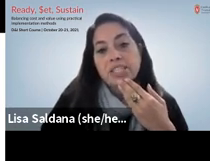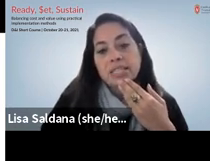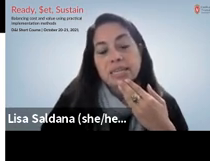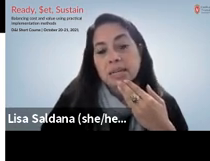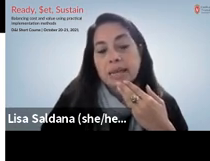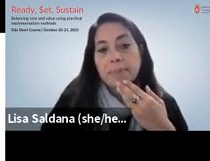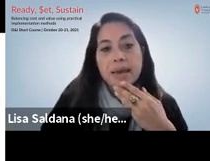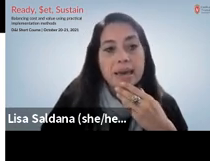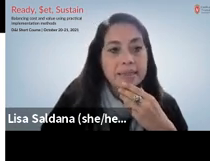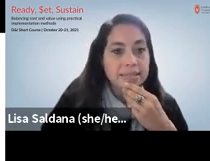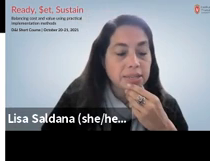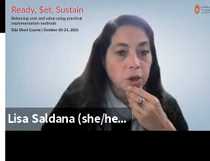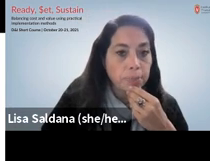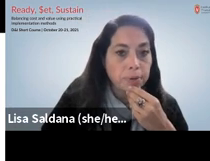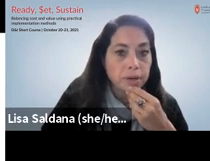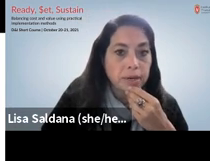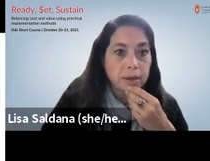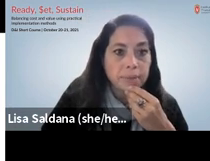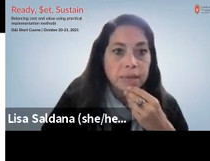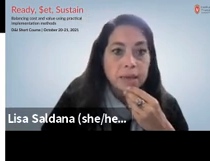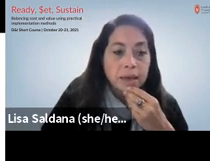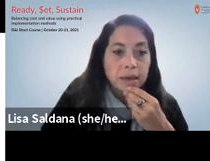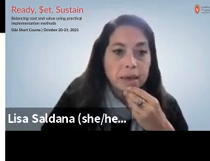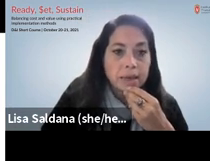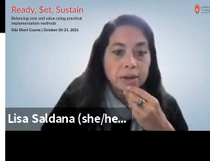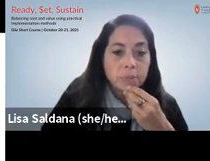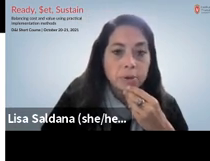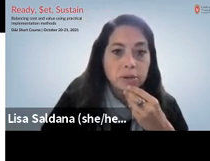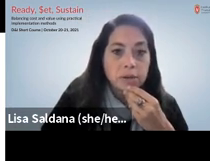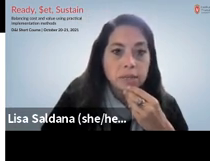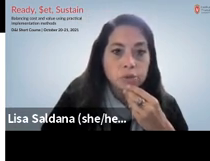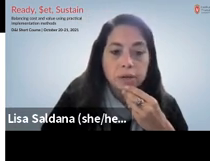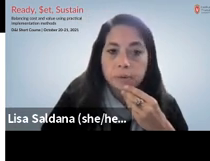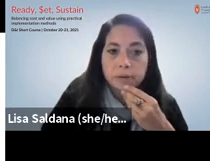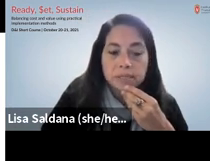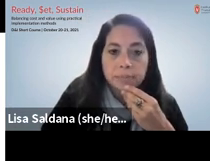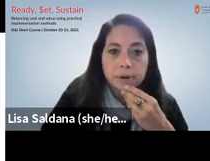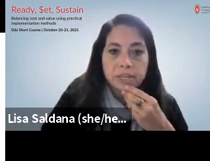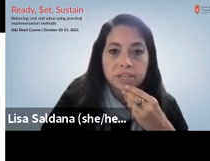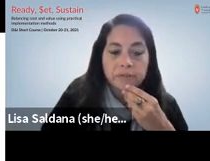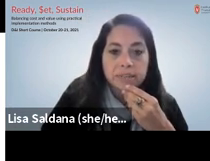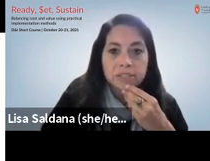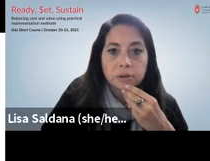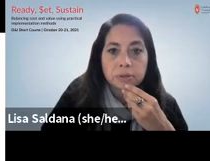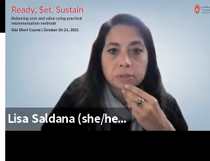Lisa Saldana (she/her/hers): she's in Colombia, and this is an opioid an opioid drug court and project with adult.